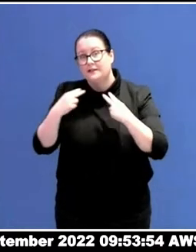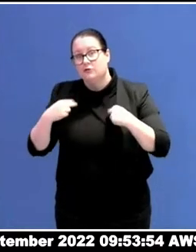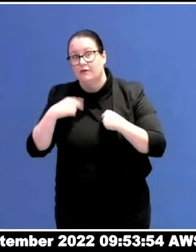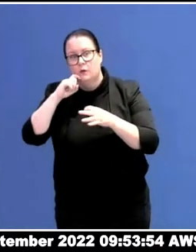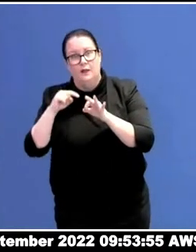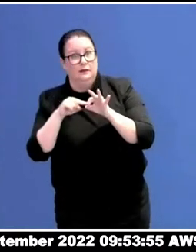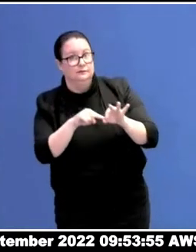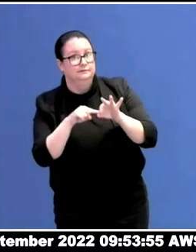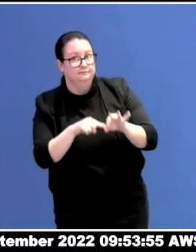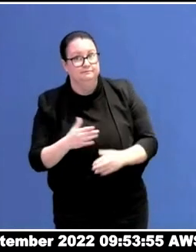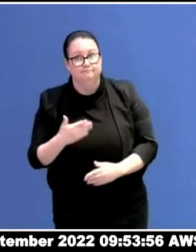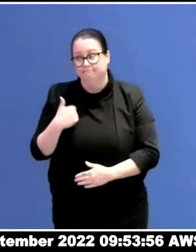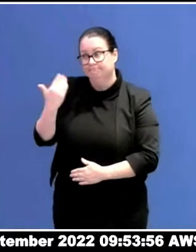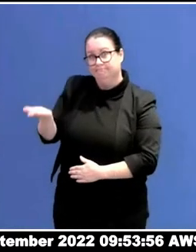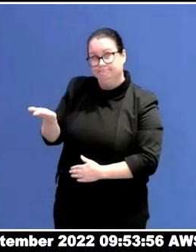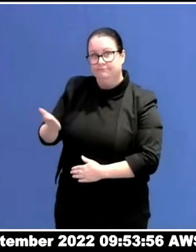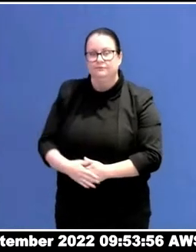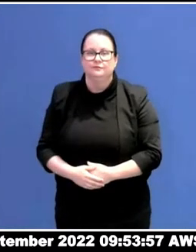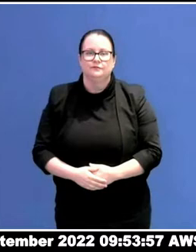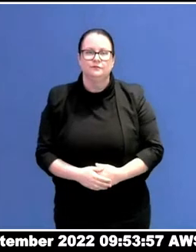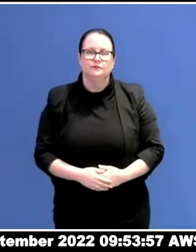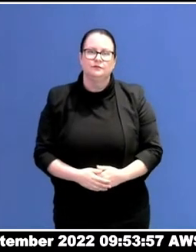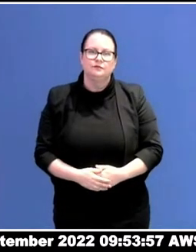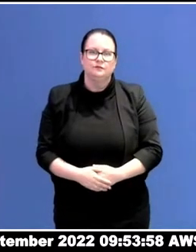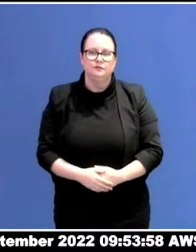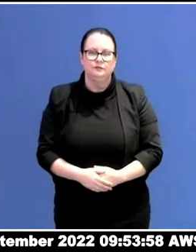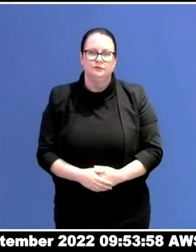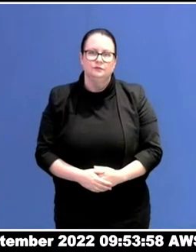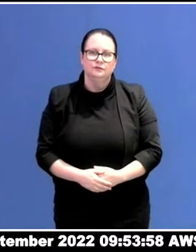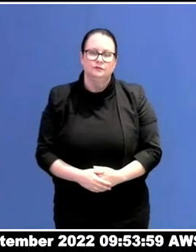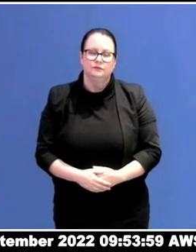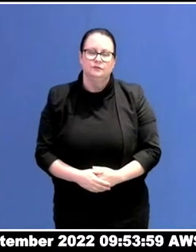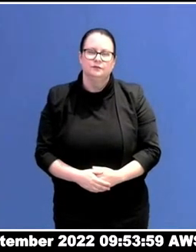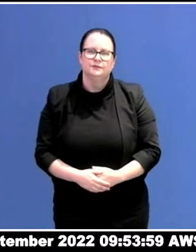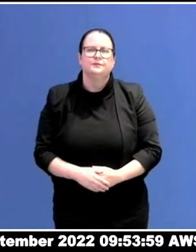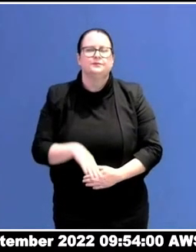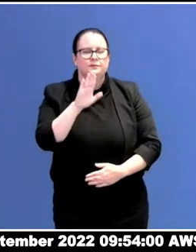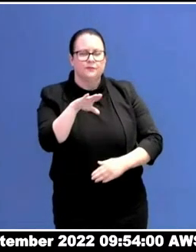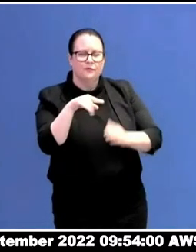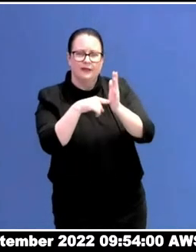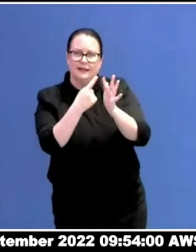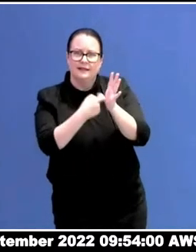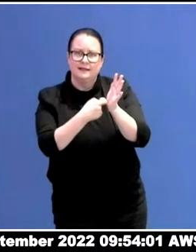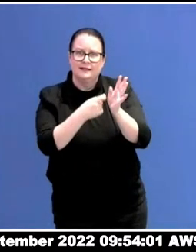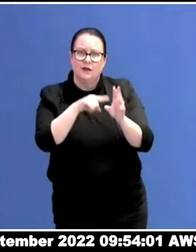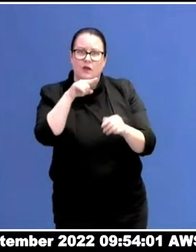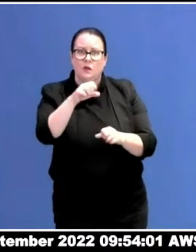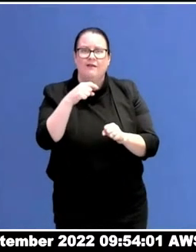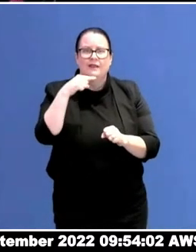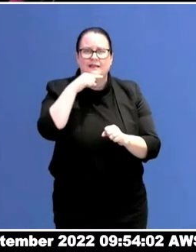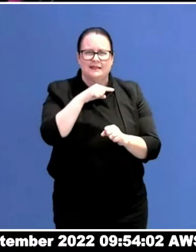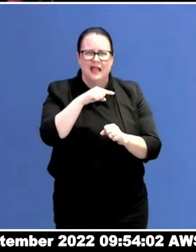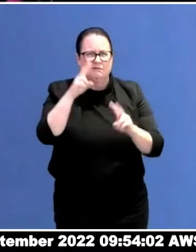Terry, you have a son who's known in these proceedings as Aaron?